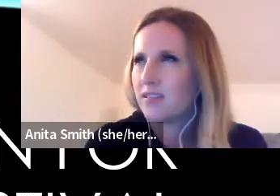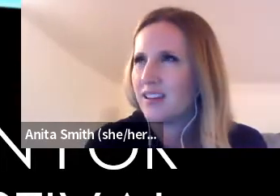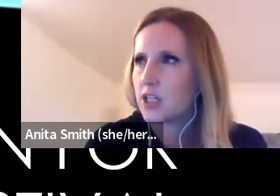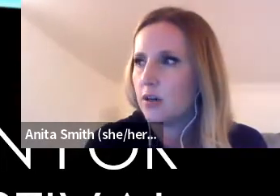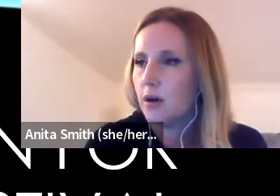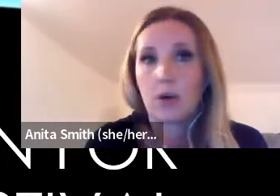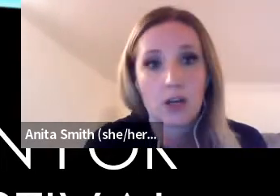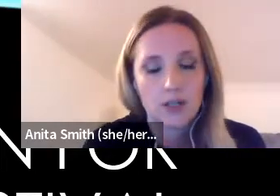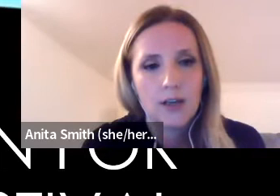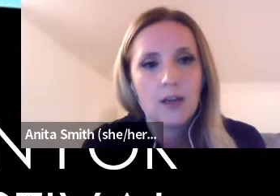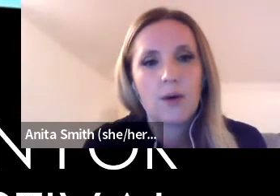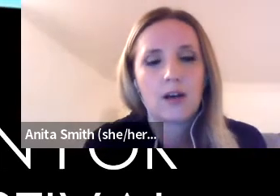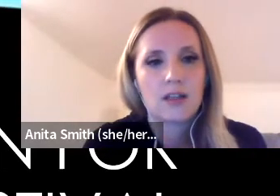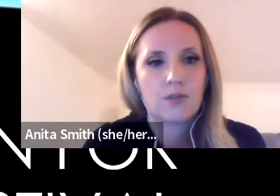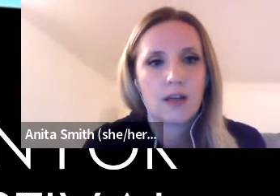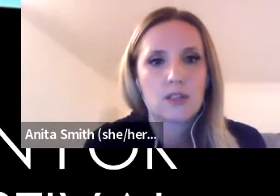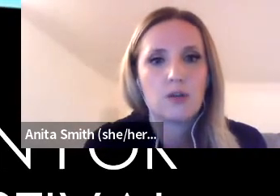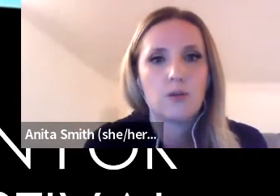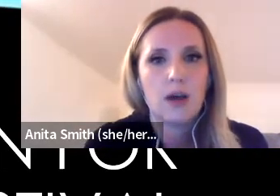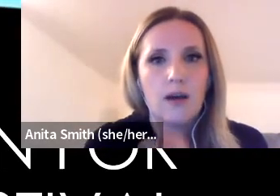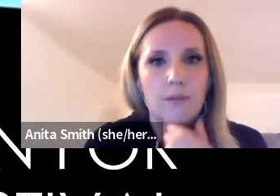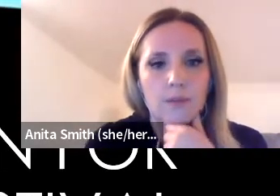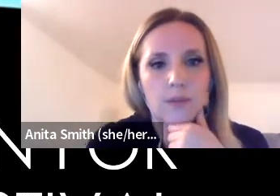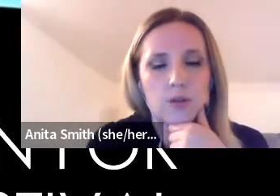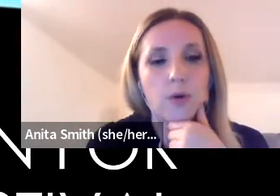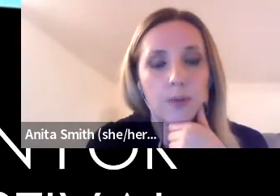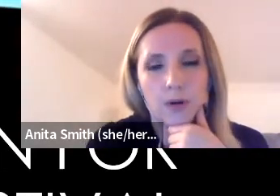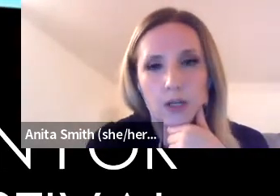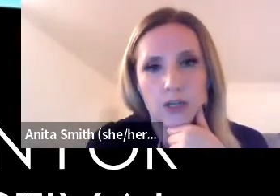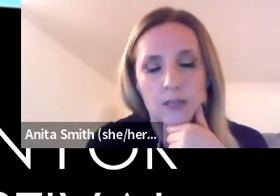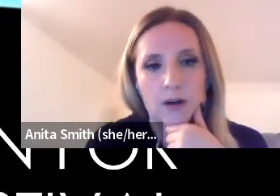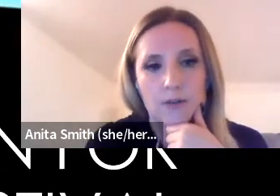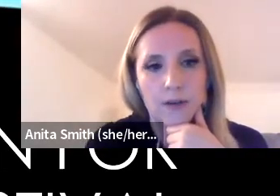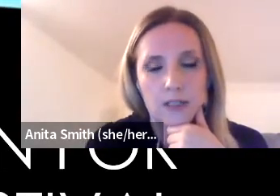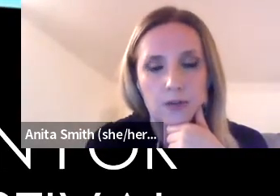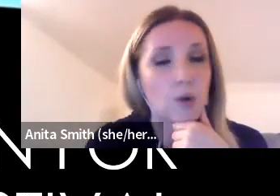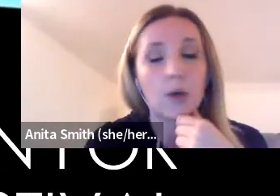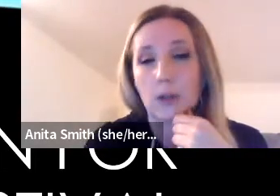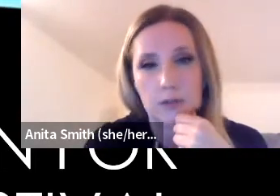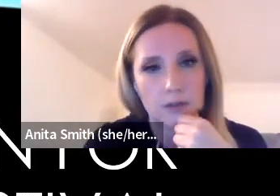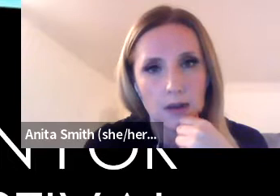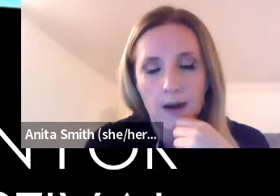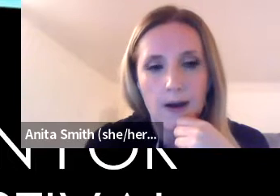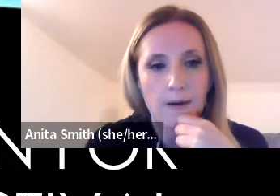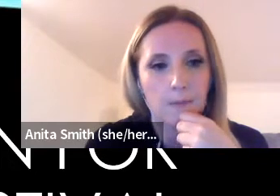not a show, a production. What it costs for us to put a production as part of our festival. It's nowhere close.